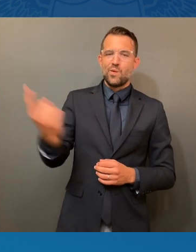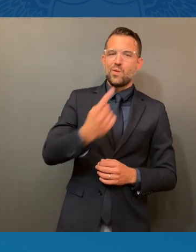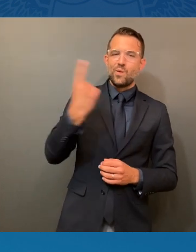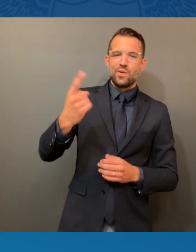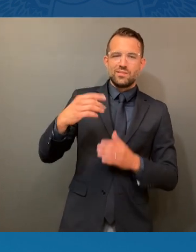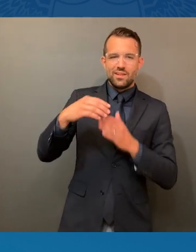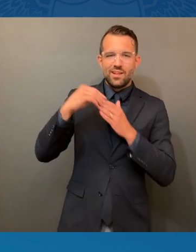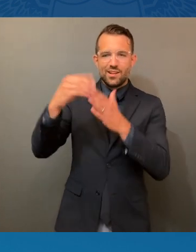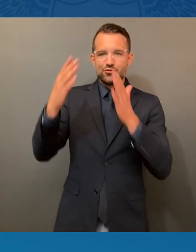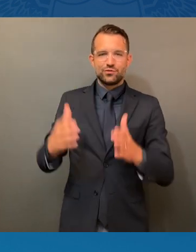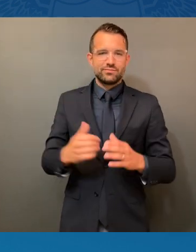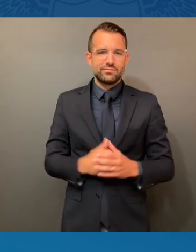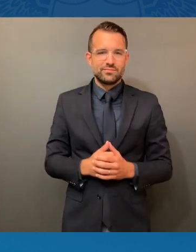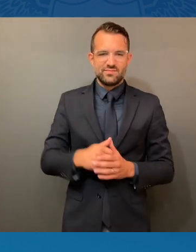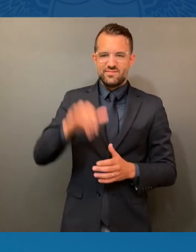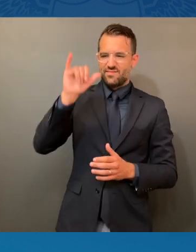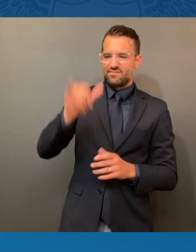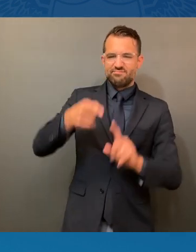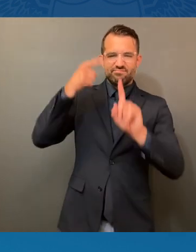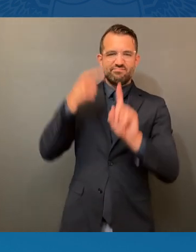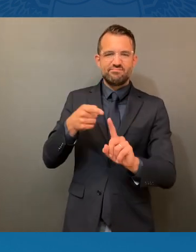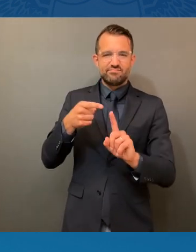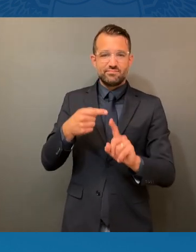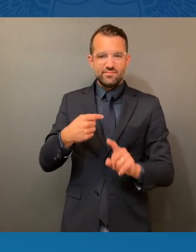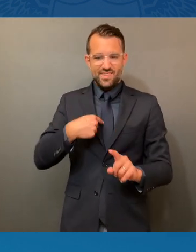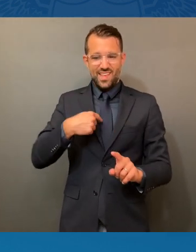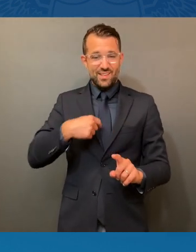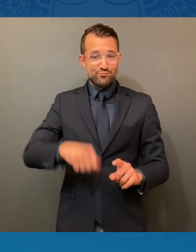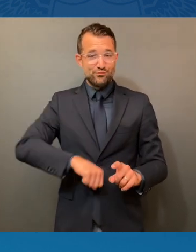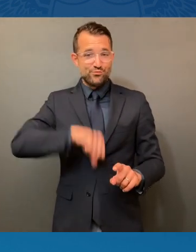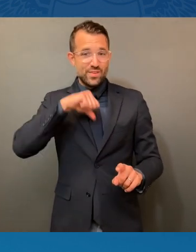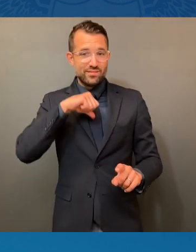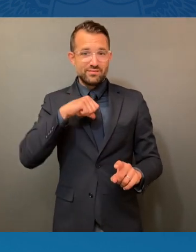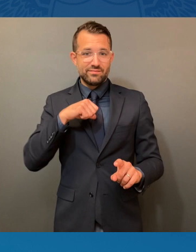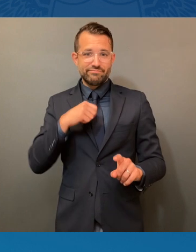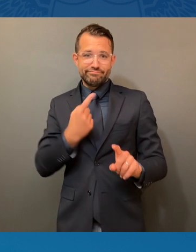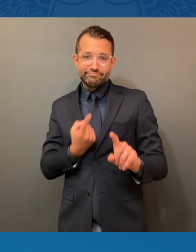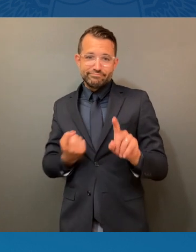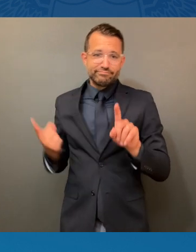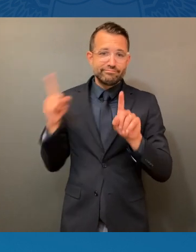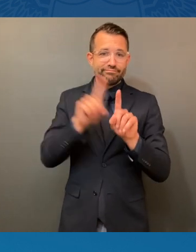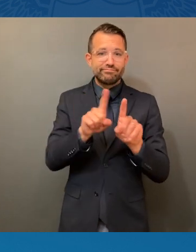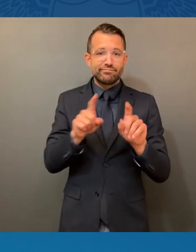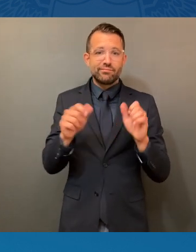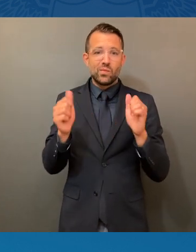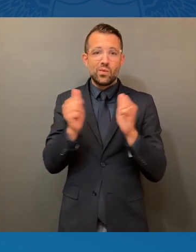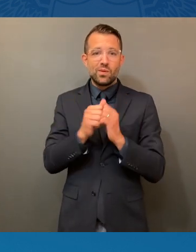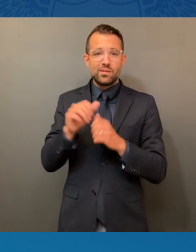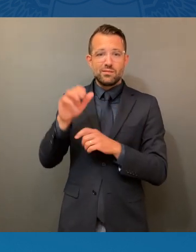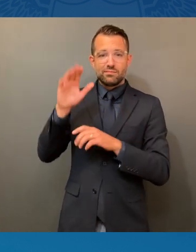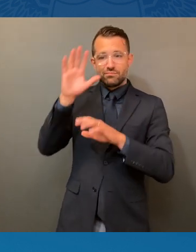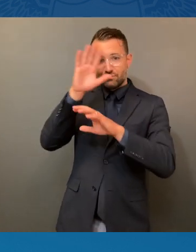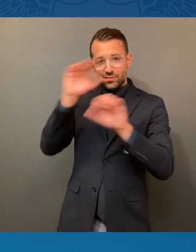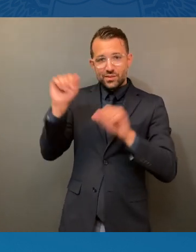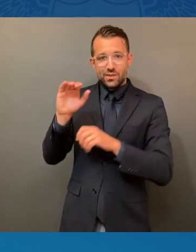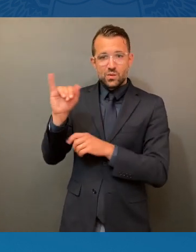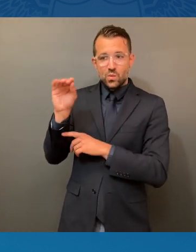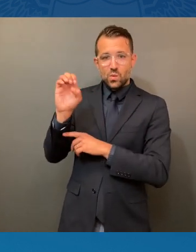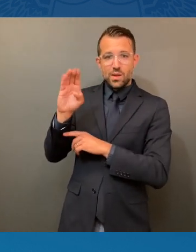And I'm proud to stand with and by President Joe Biden as we make equity one of the cornerstones